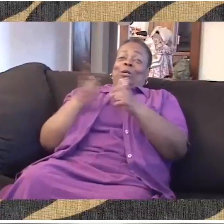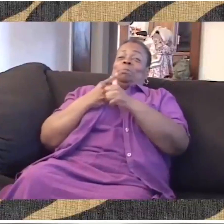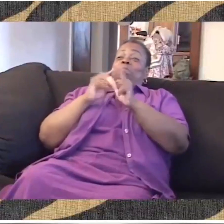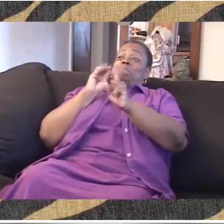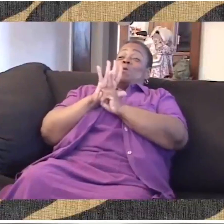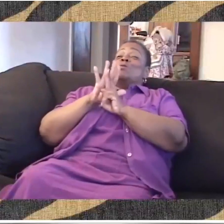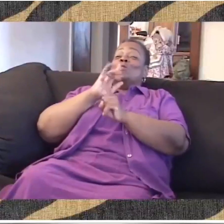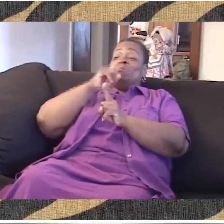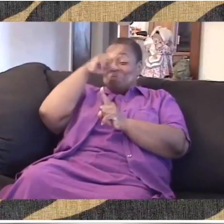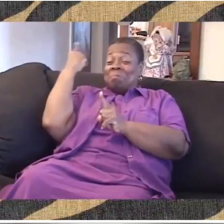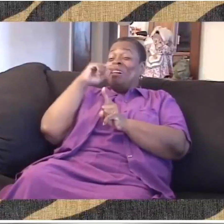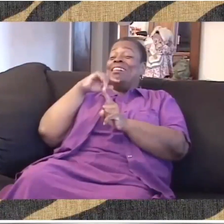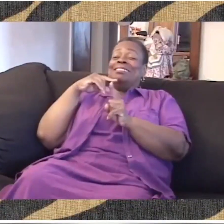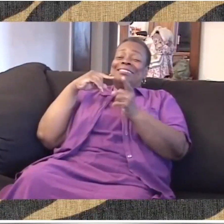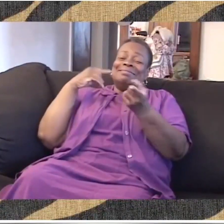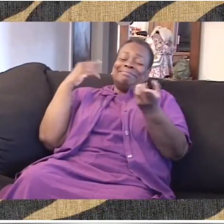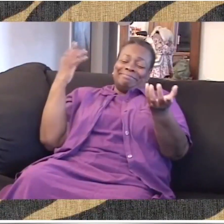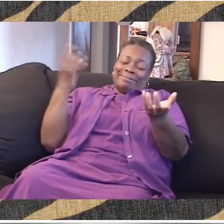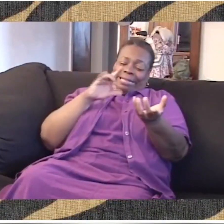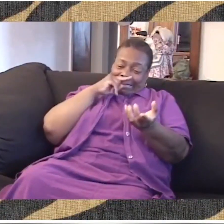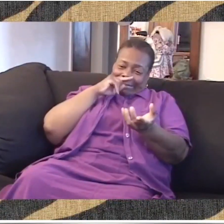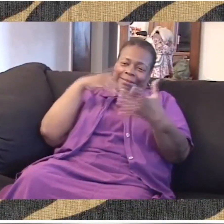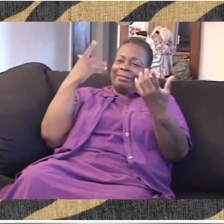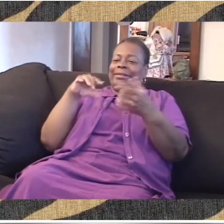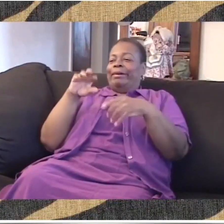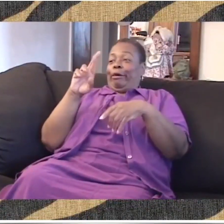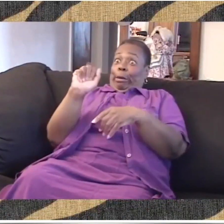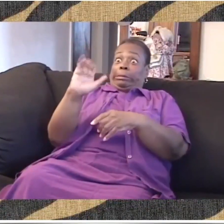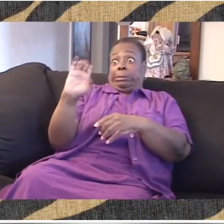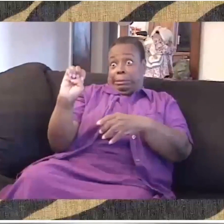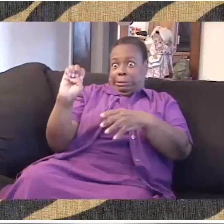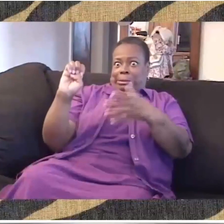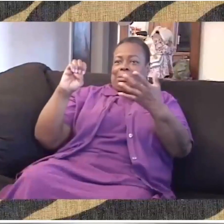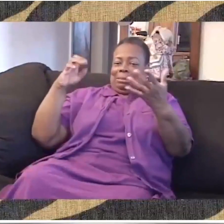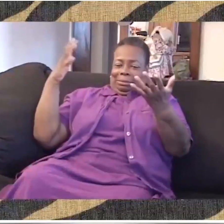Maybe that was the problem. And so their first exposure to a Black person as a kid,